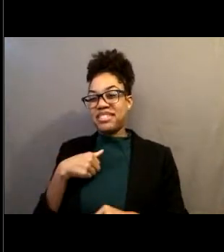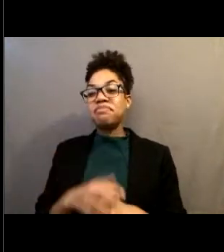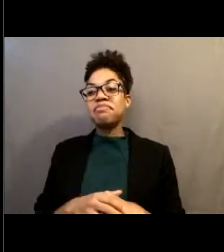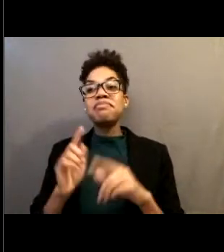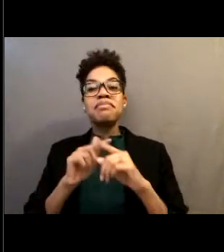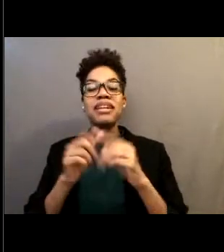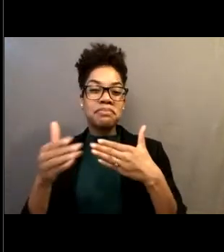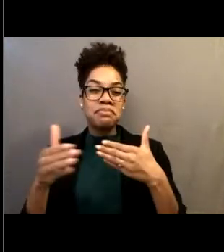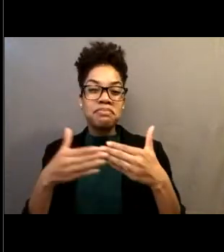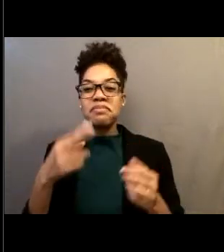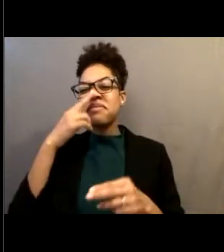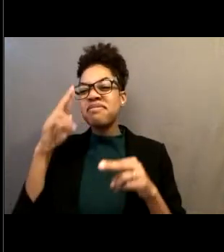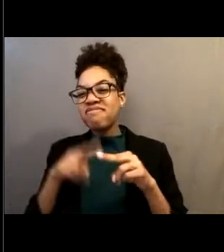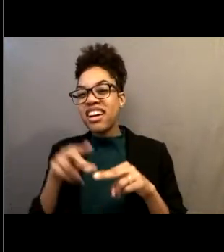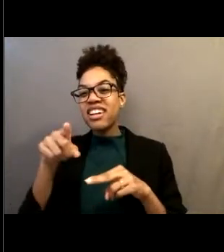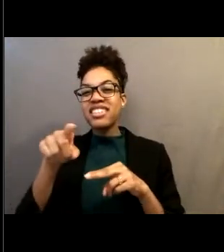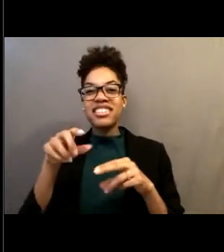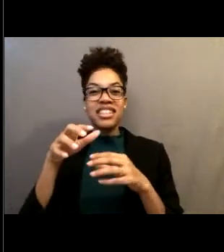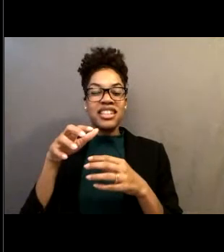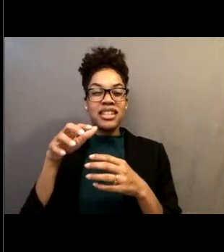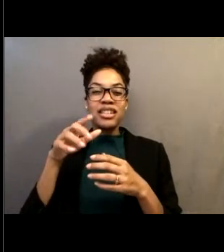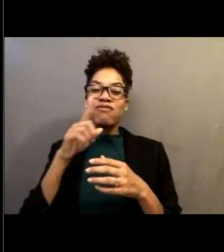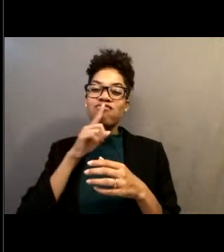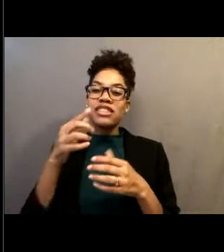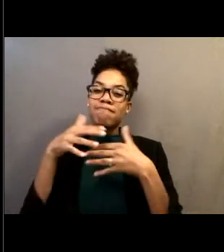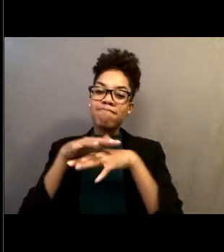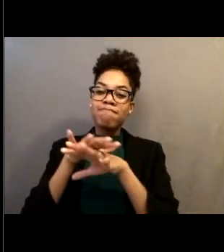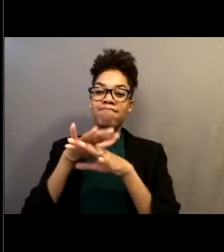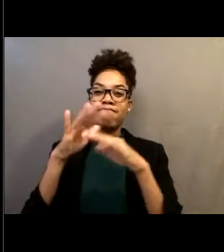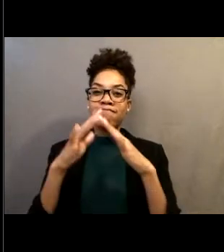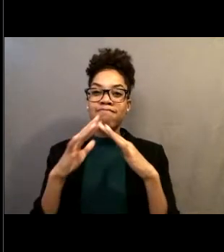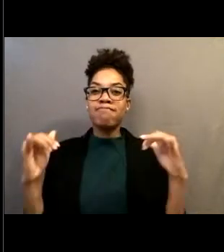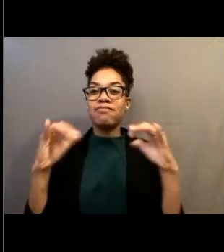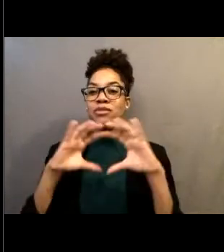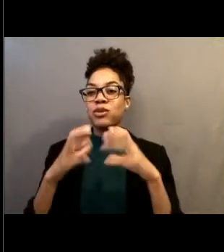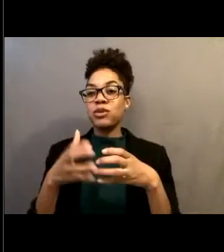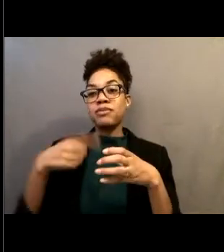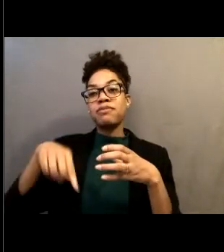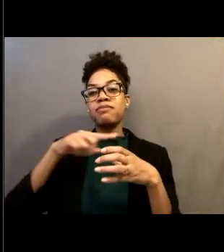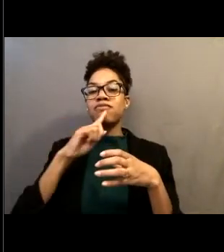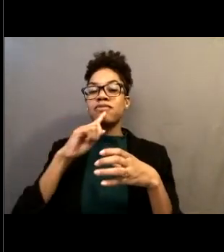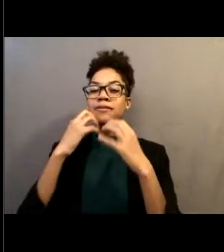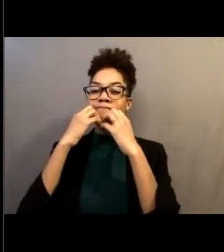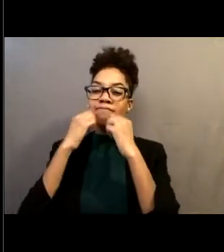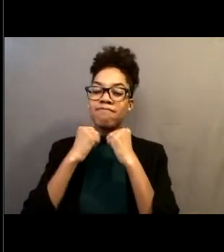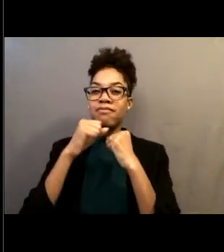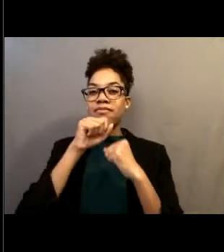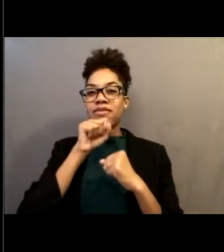it's a fun integrated group, and it's a people that are very passionate about what they do. Just to give you a little bit of sense